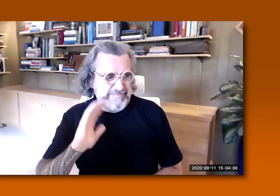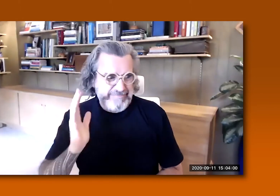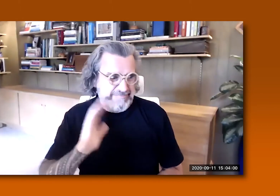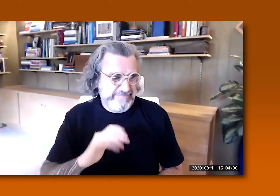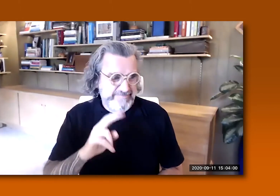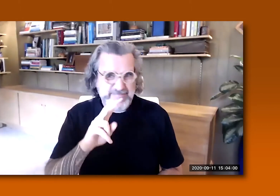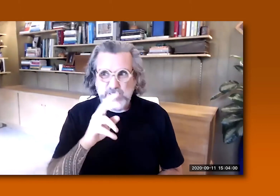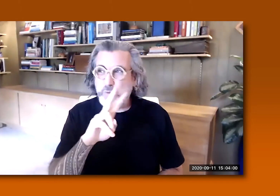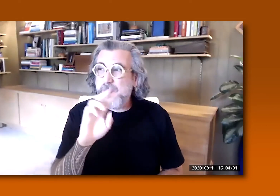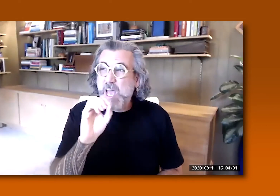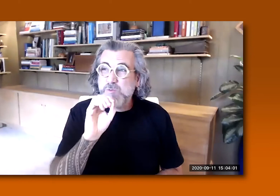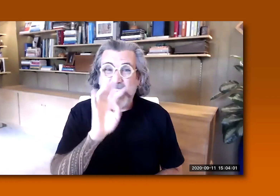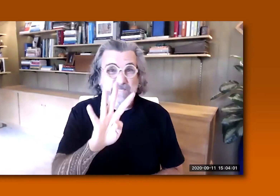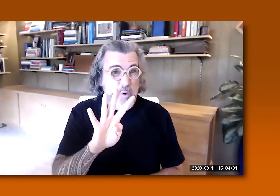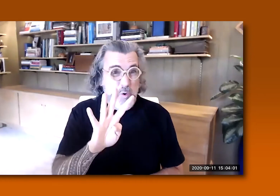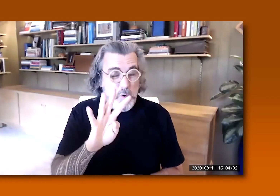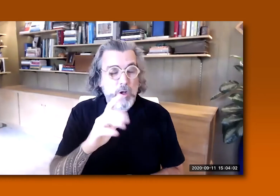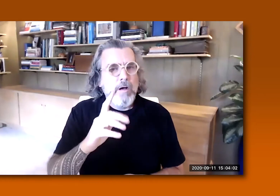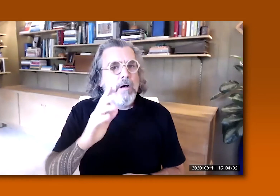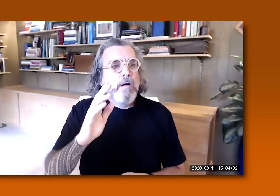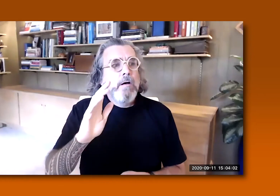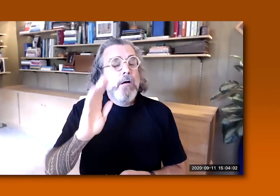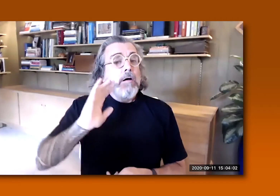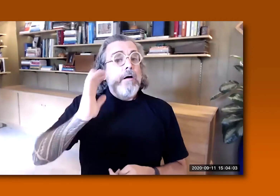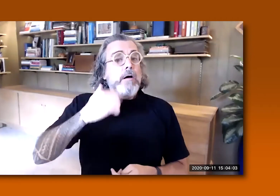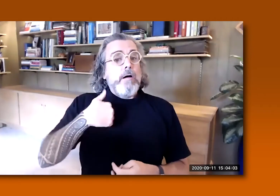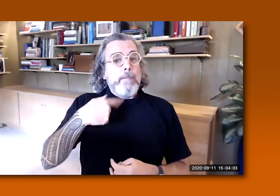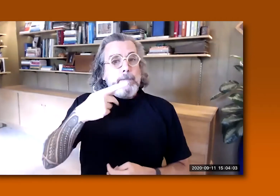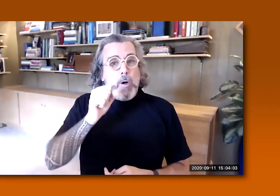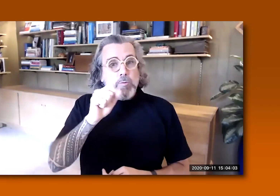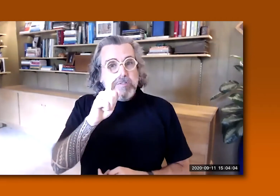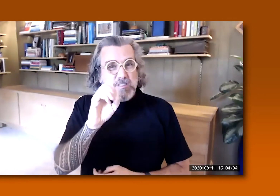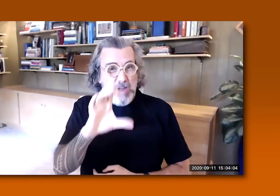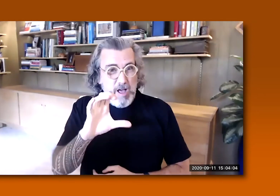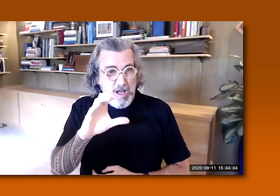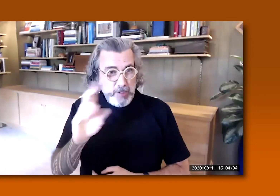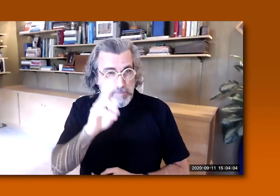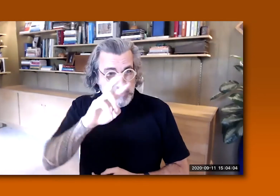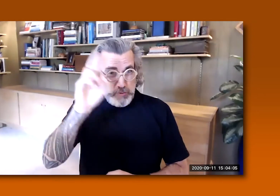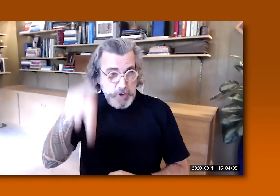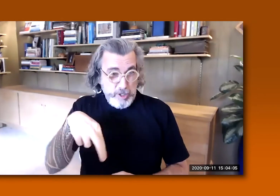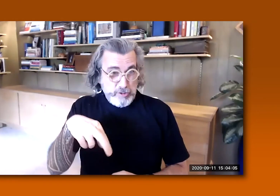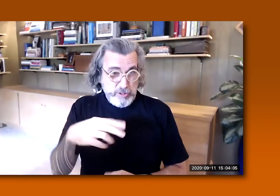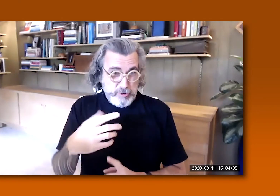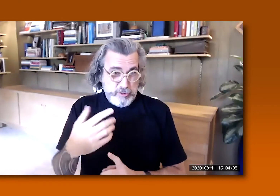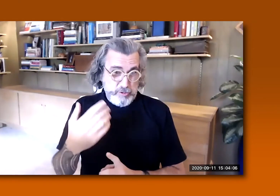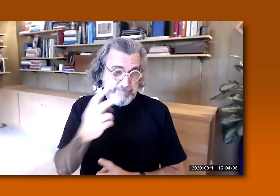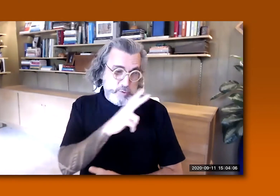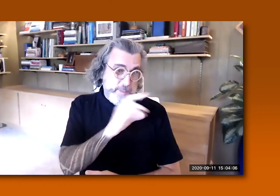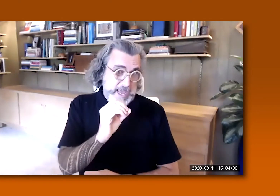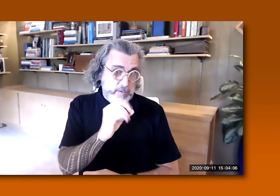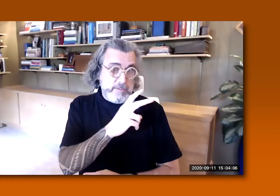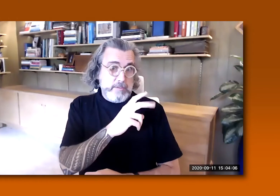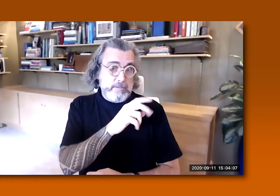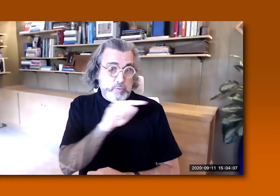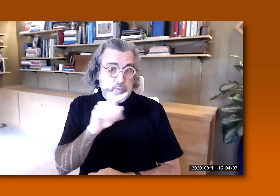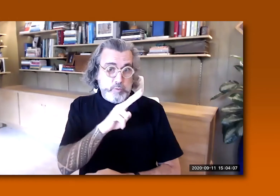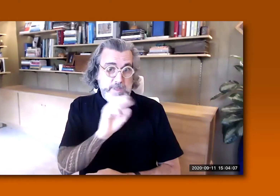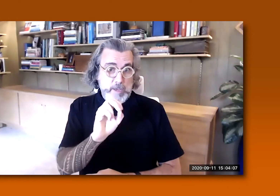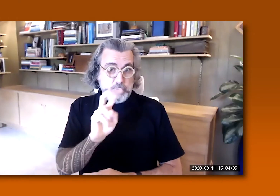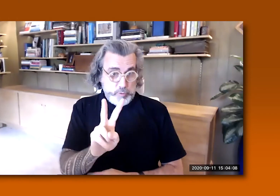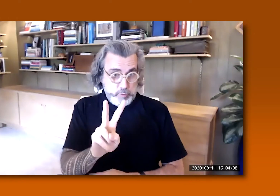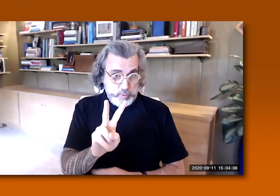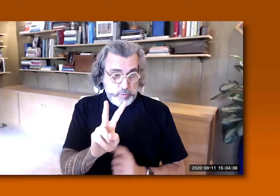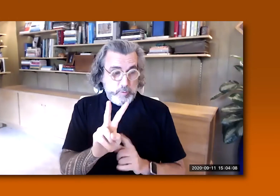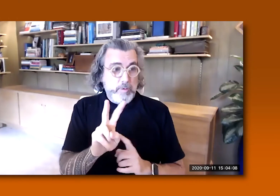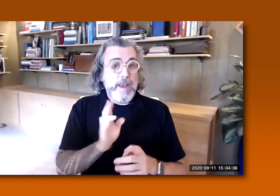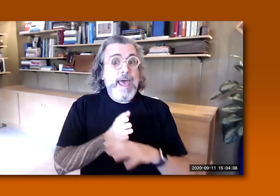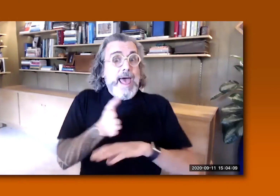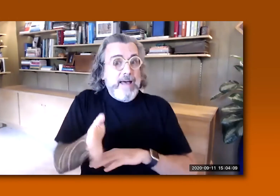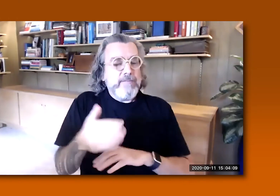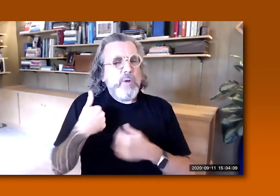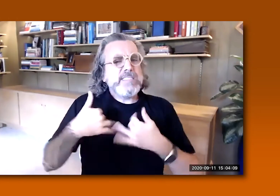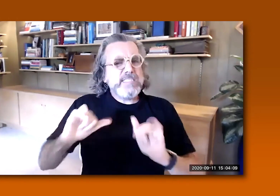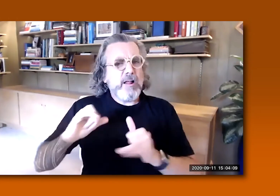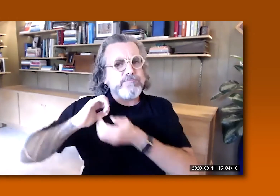Many of my grants I've received have been through subawards...